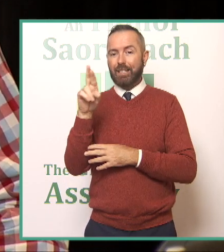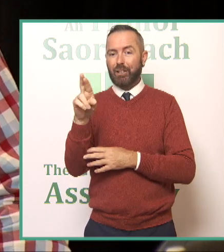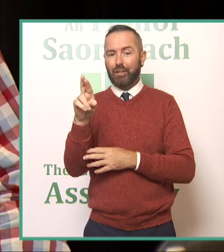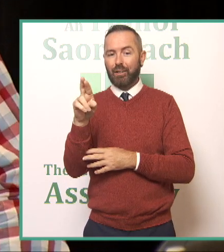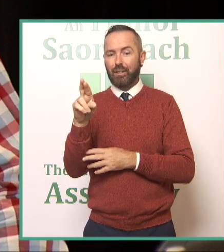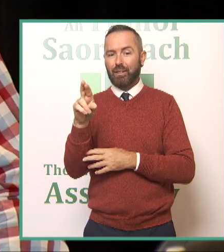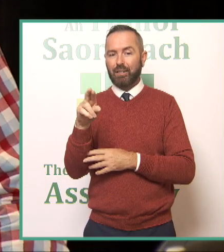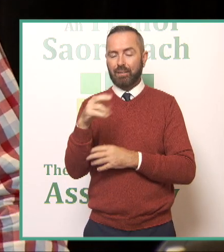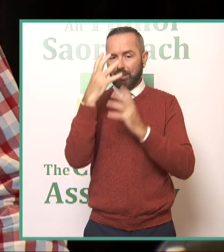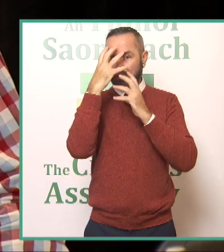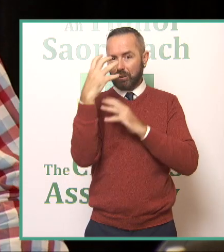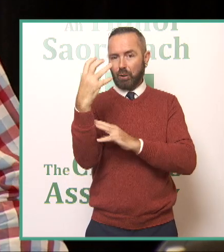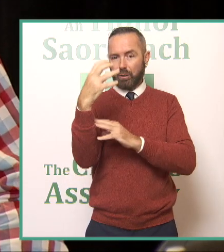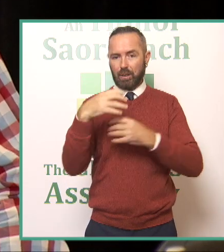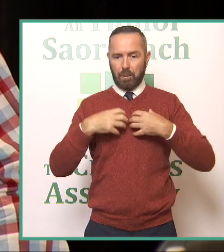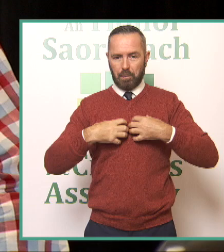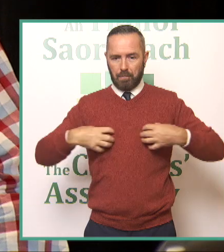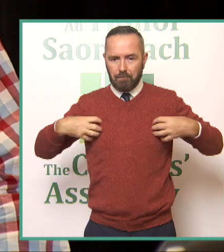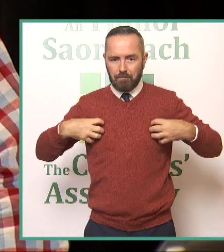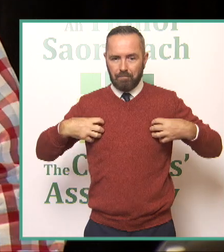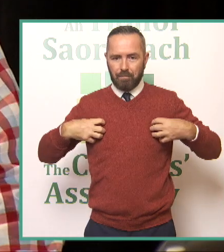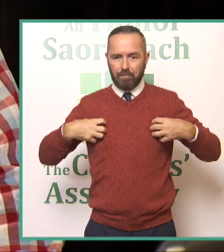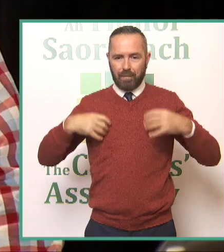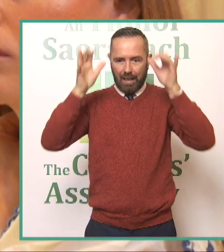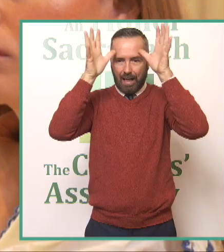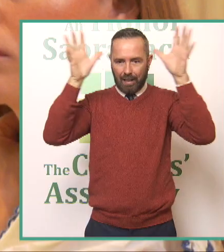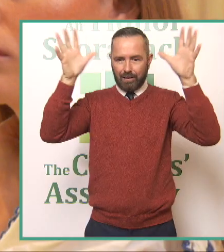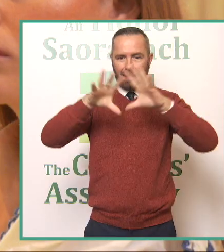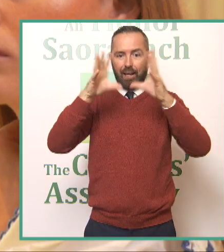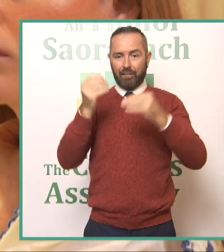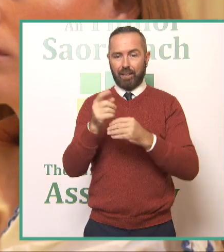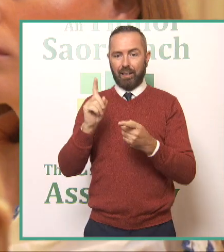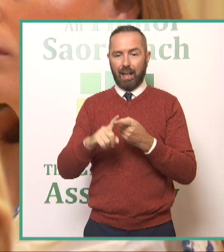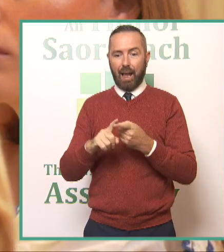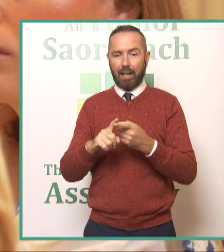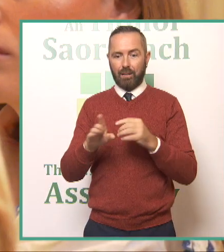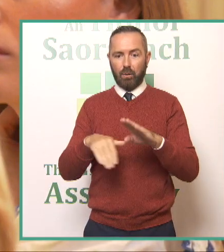School antlers bones and Embers from where there had been a fire.